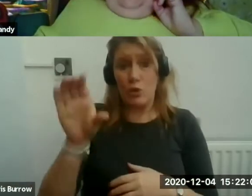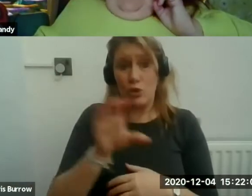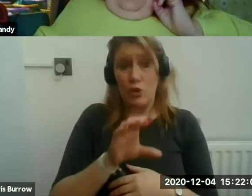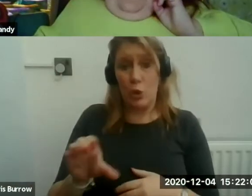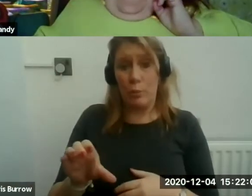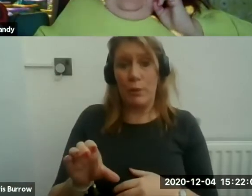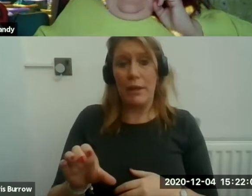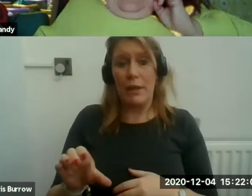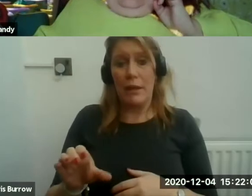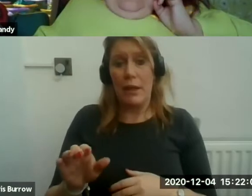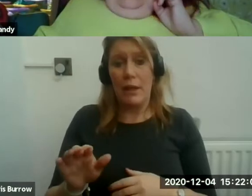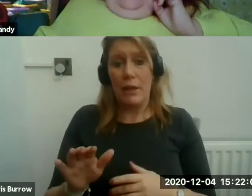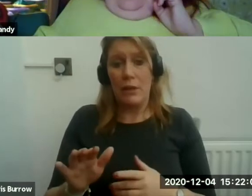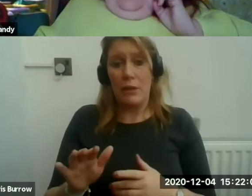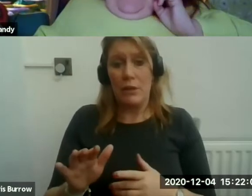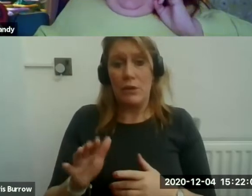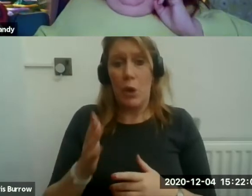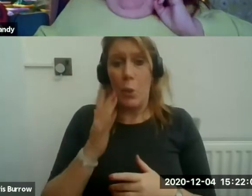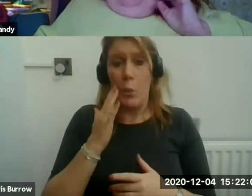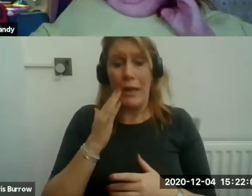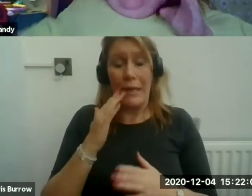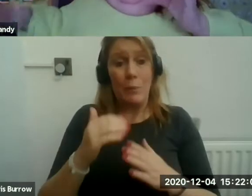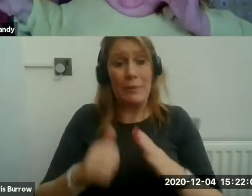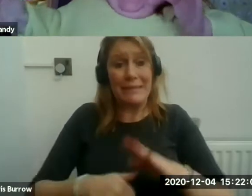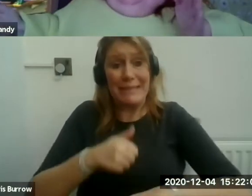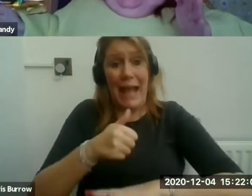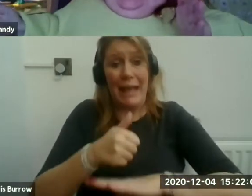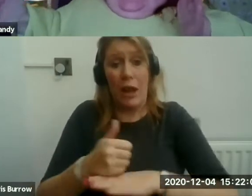shot was being set up Jenny would have to